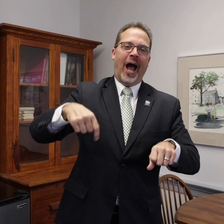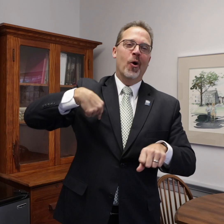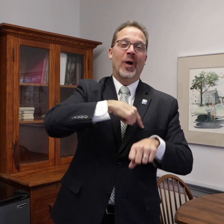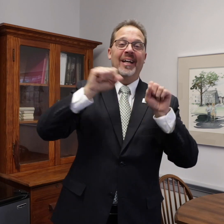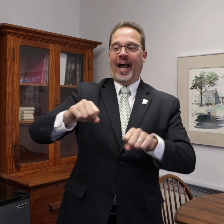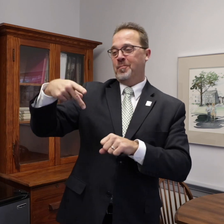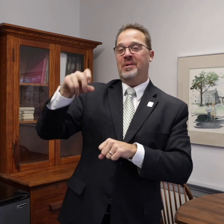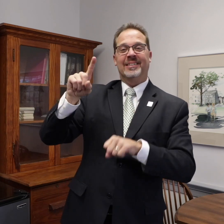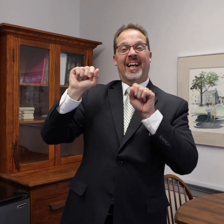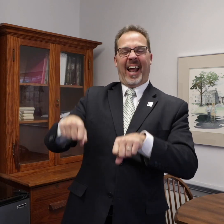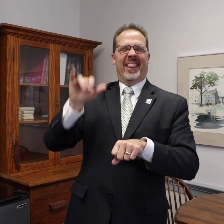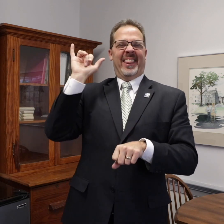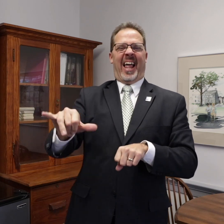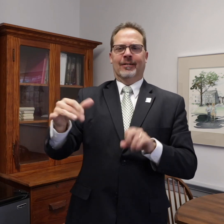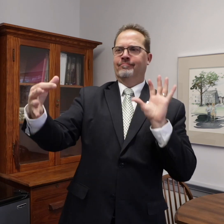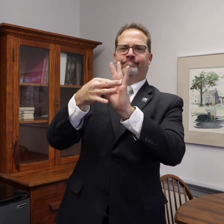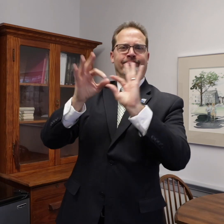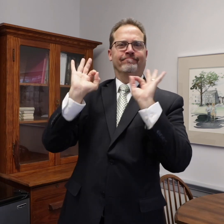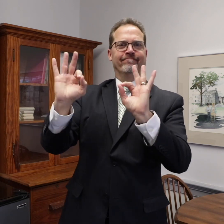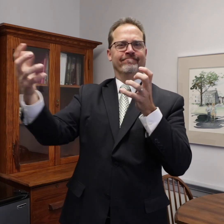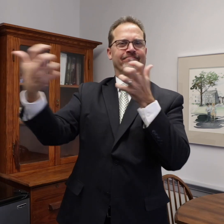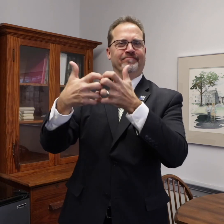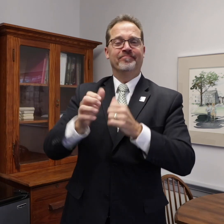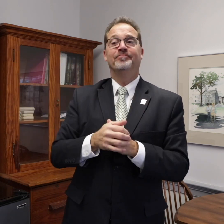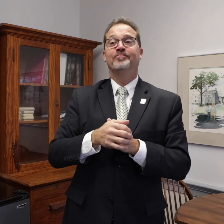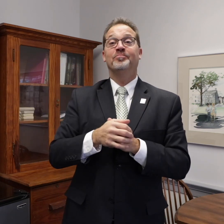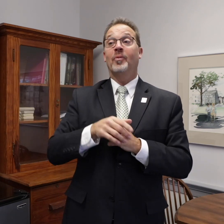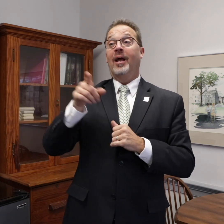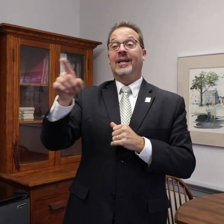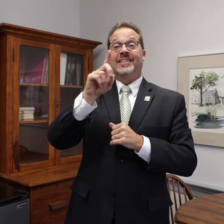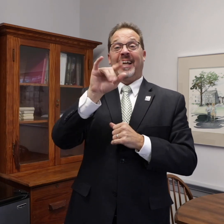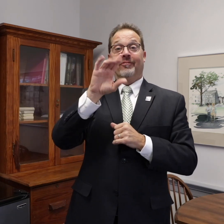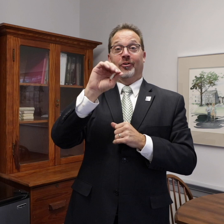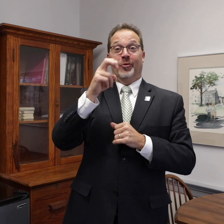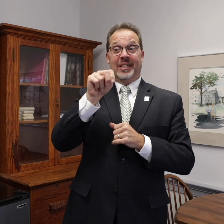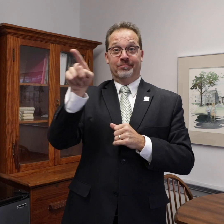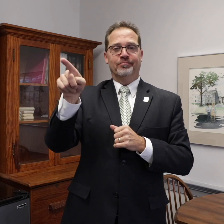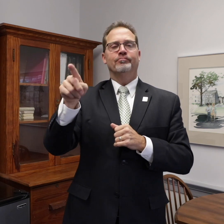You can. We can. PSD can.” One of the activities David